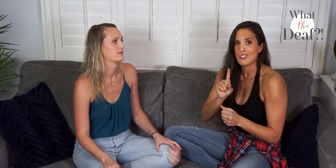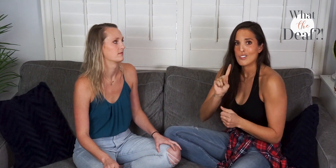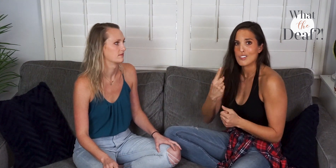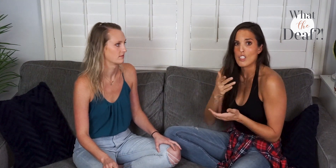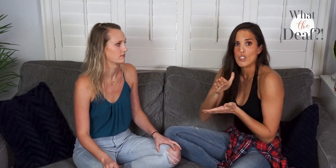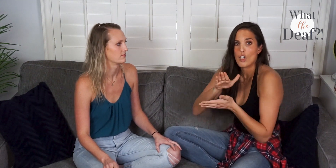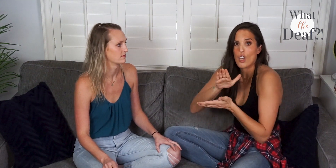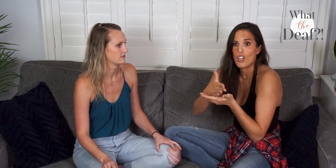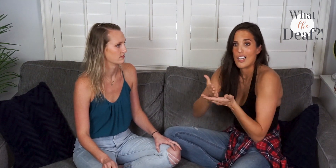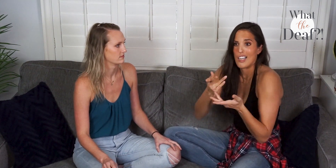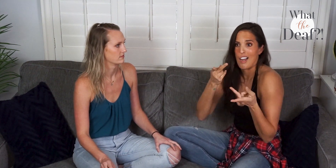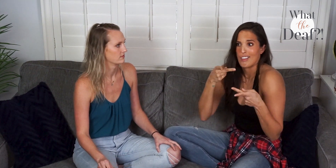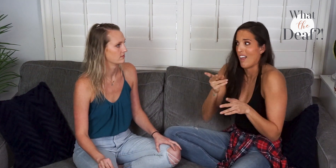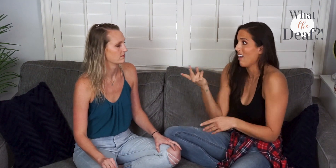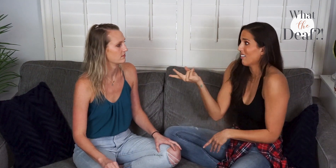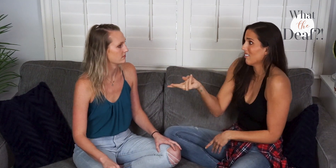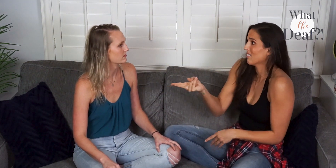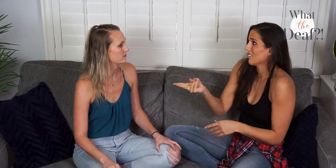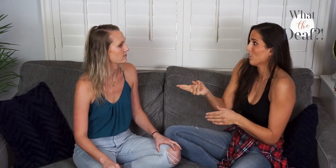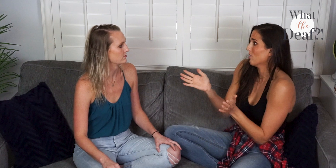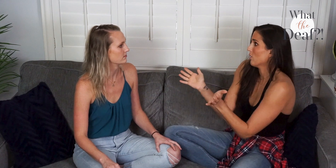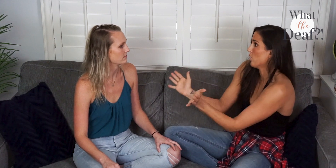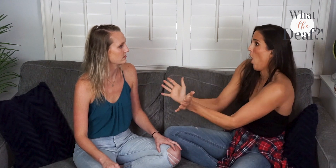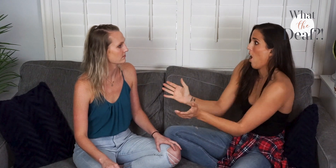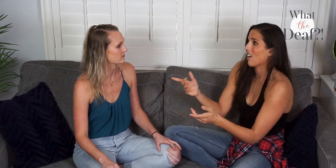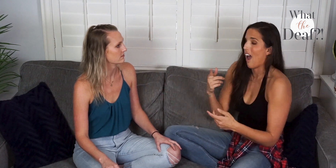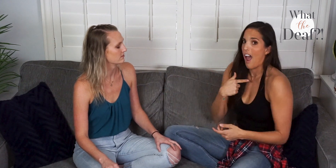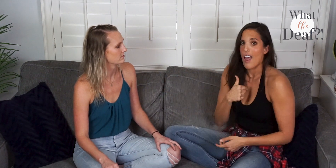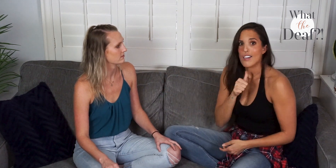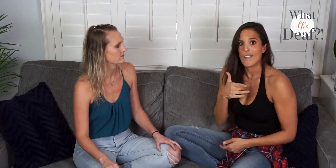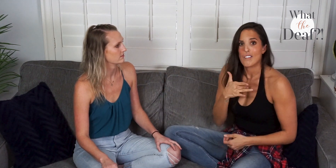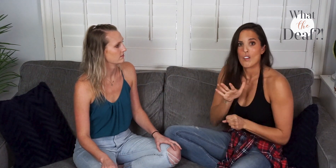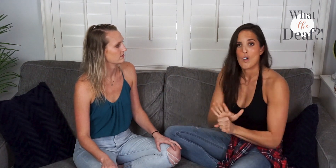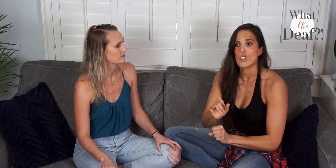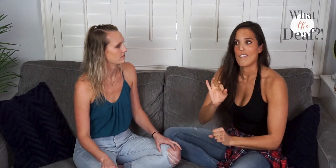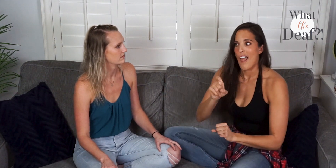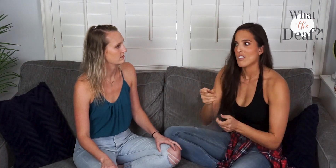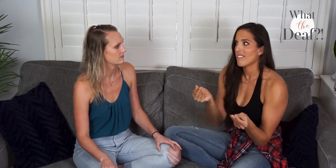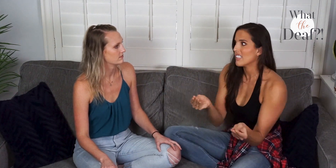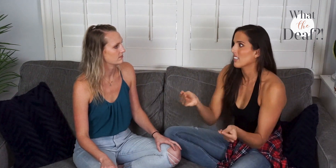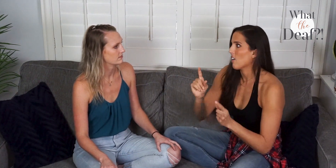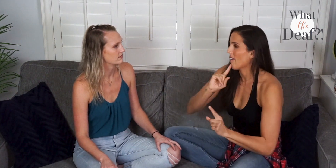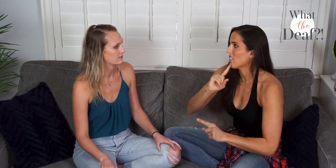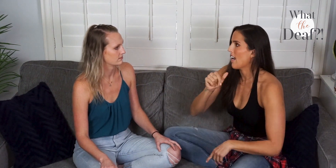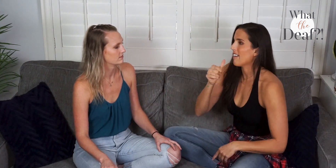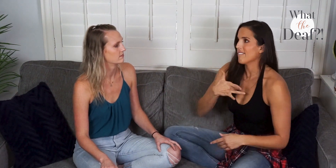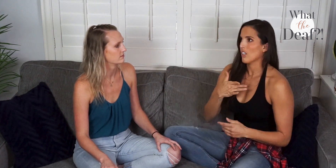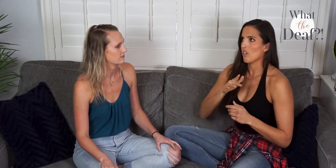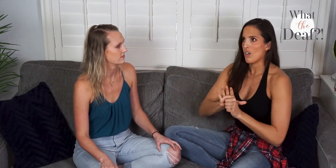I literally just was cooking and letting you two talk. And I didn't feel the pressure of having to facilitate conversation.